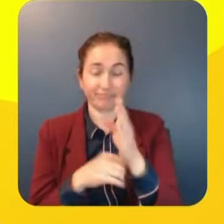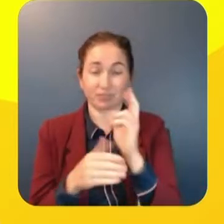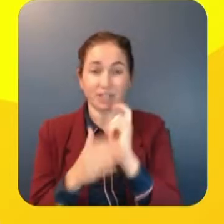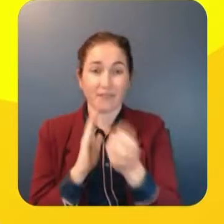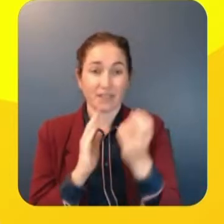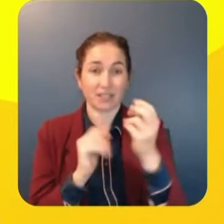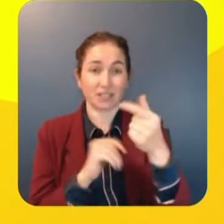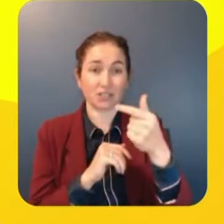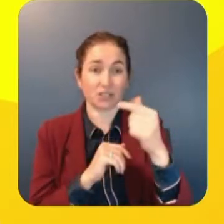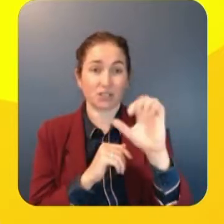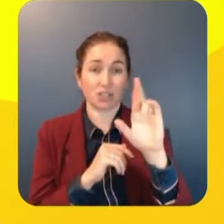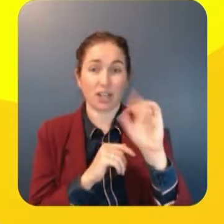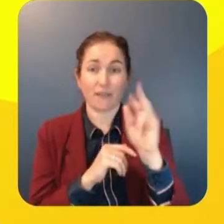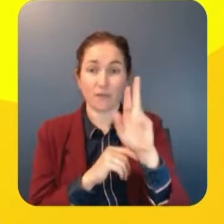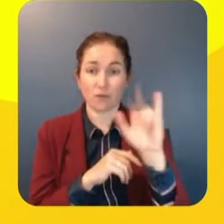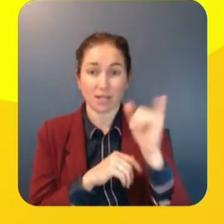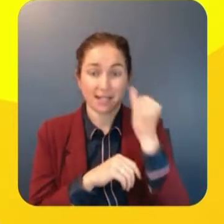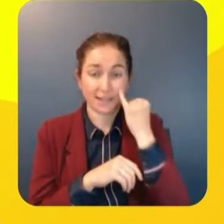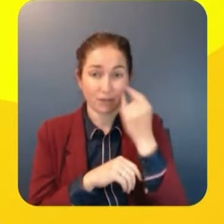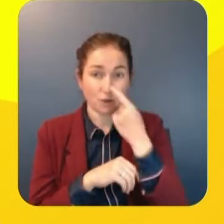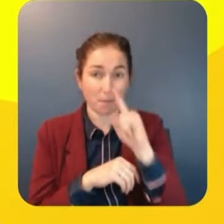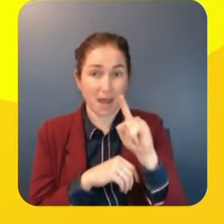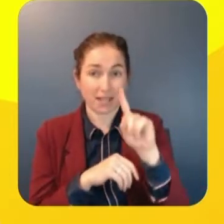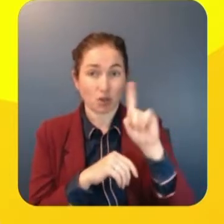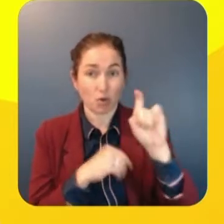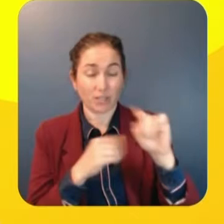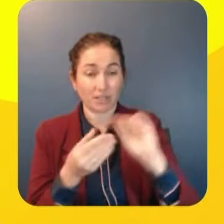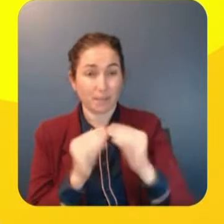I'm gonna go to question one directly to you.